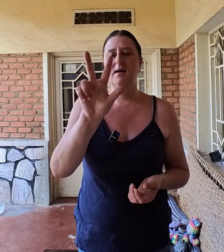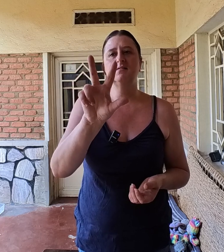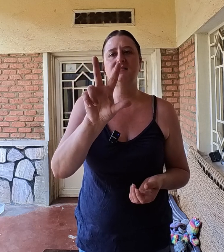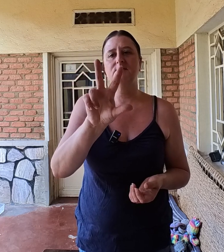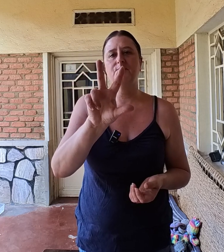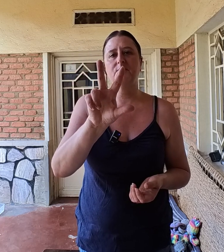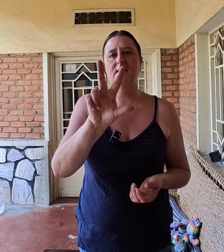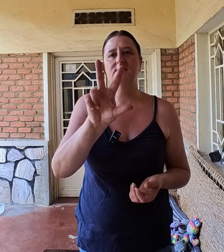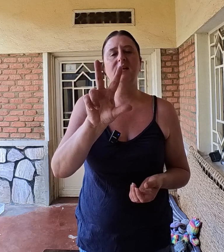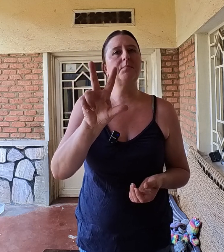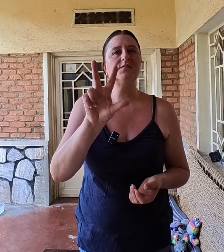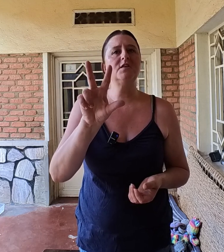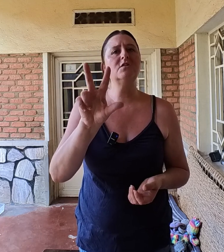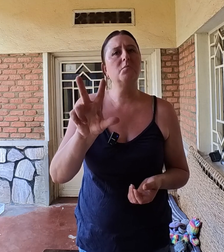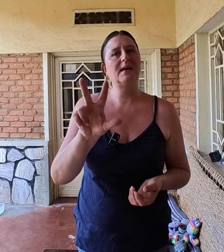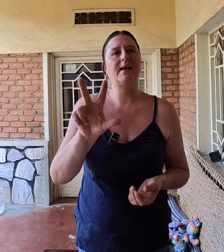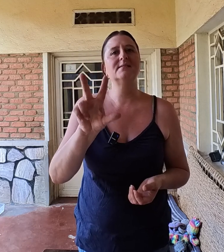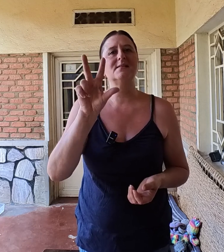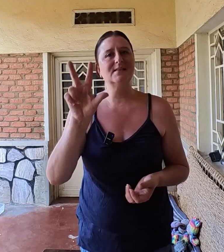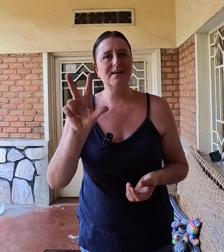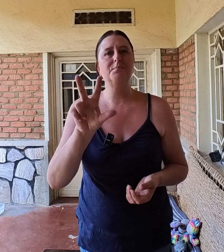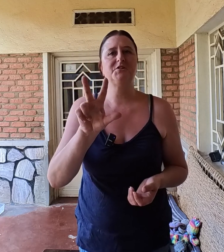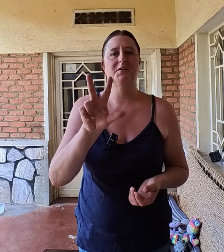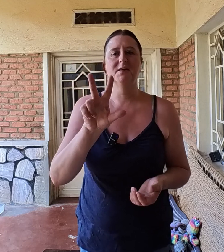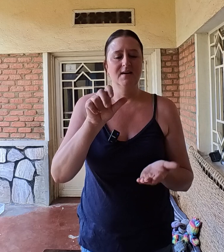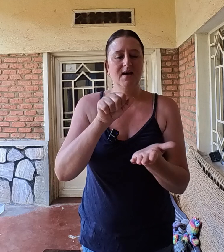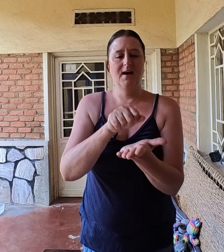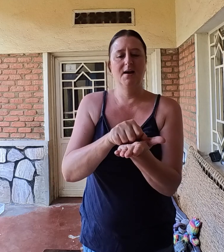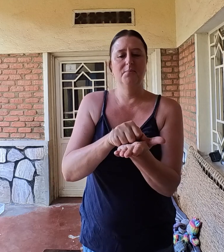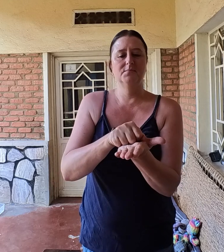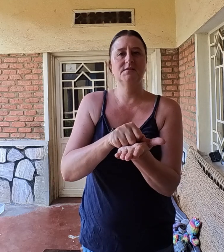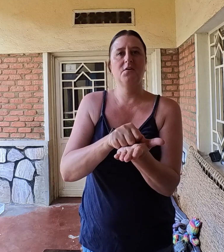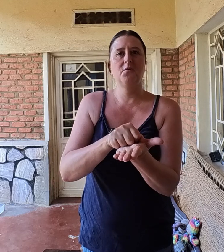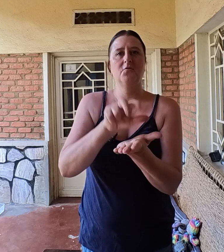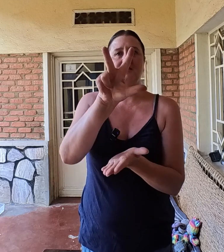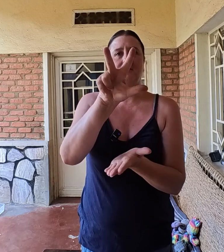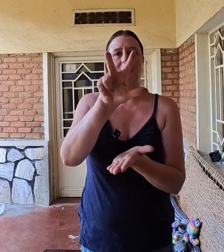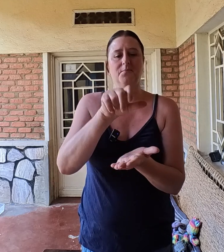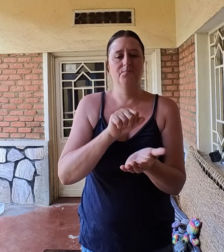It's a little bit of an anomaly. It's an exception. So, grasshopper.